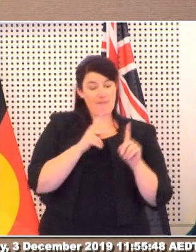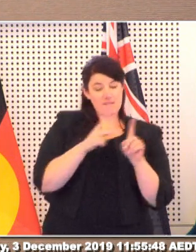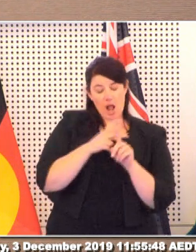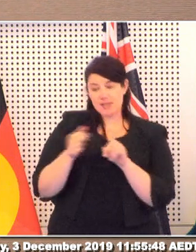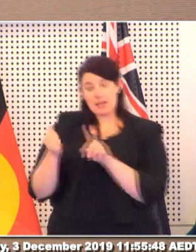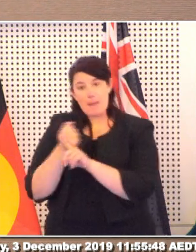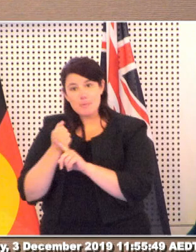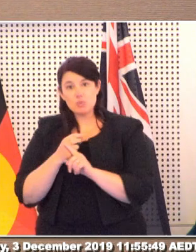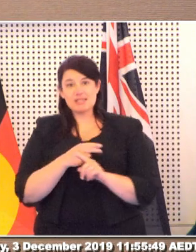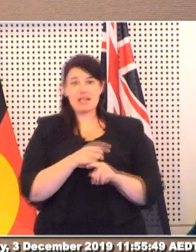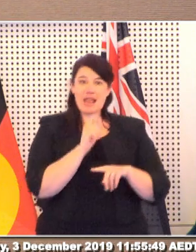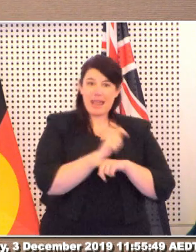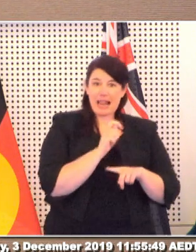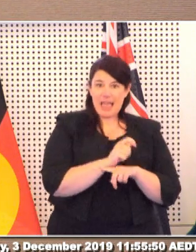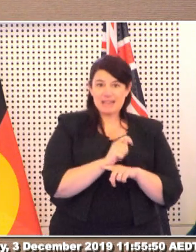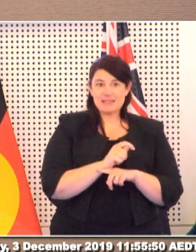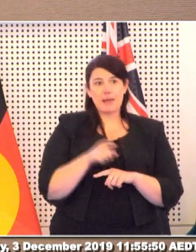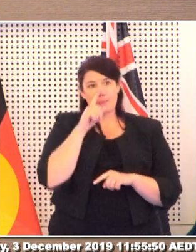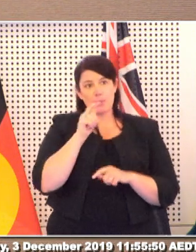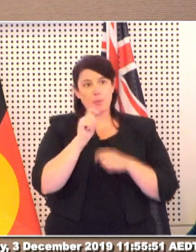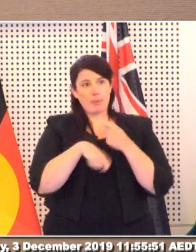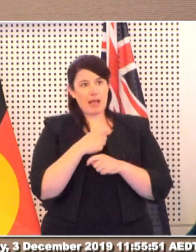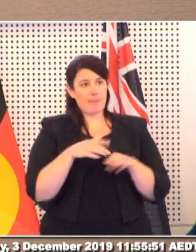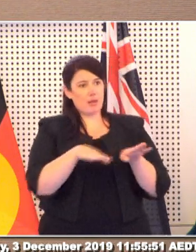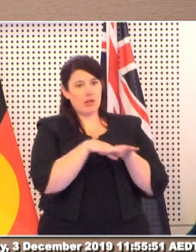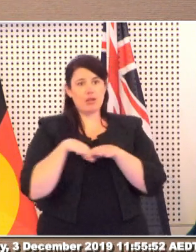the lack of authority that people with disability have over their own lives in